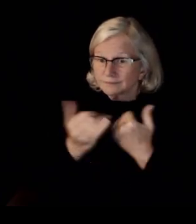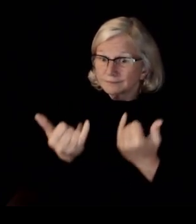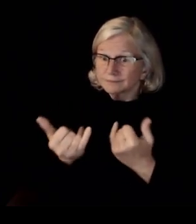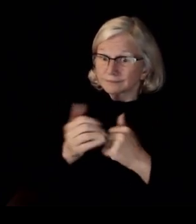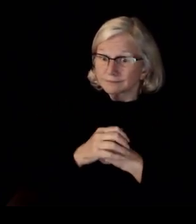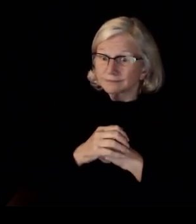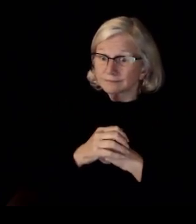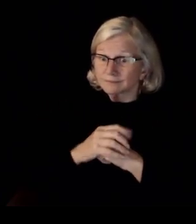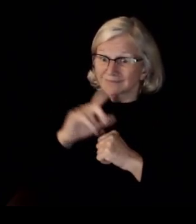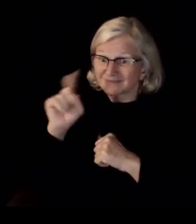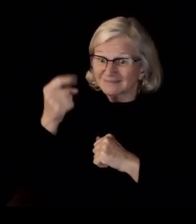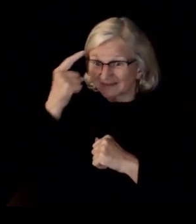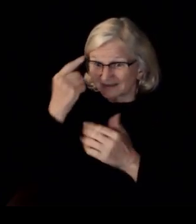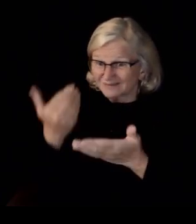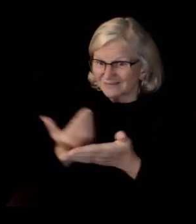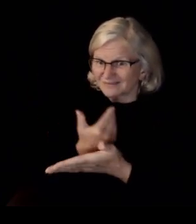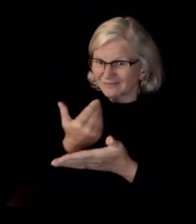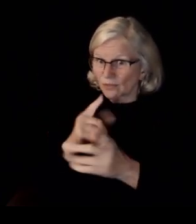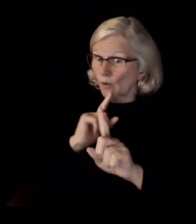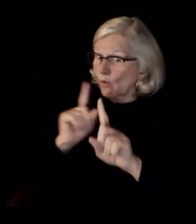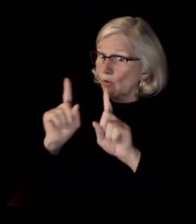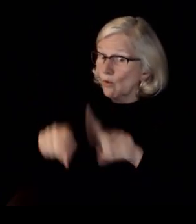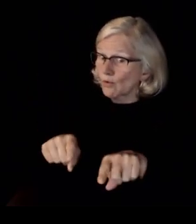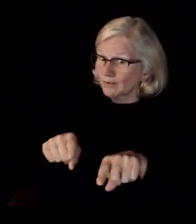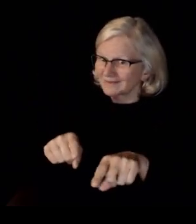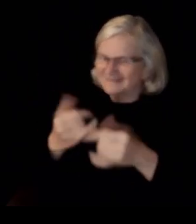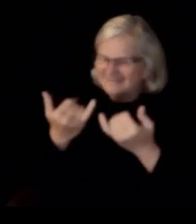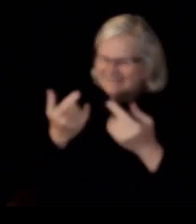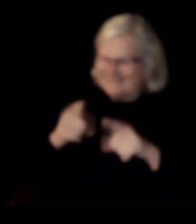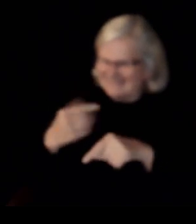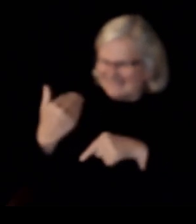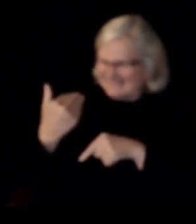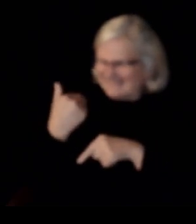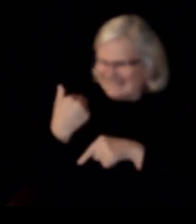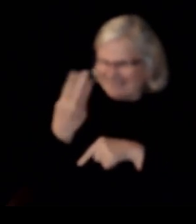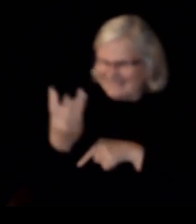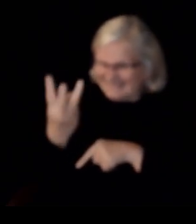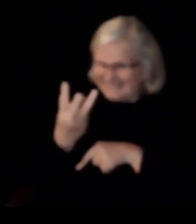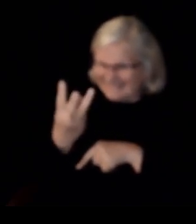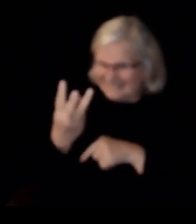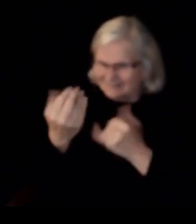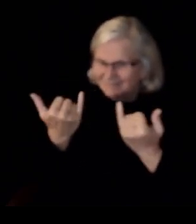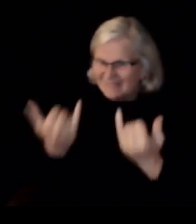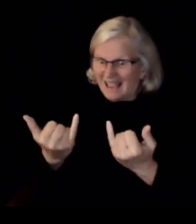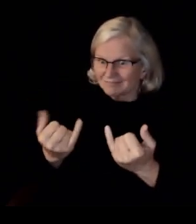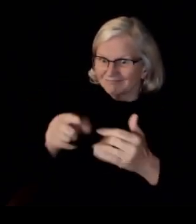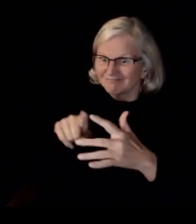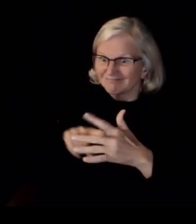announced on Wednesday which starts at 11:59 p.m. this evening that being that Minnesotans